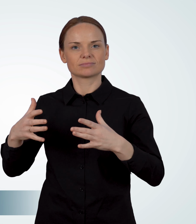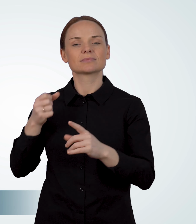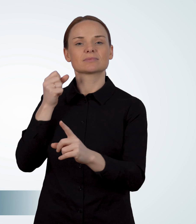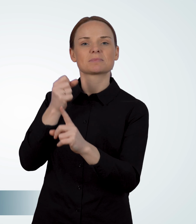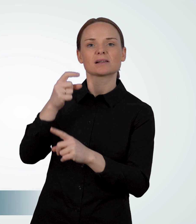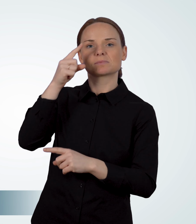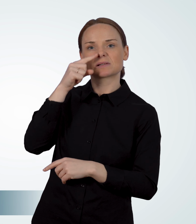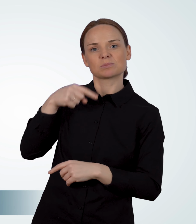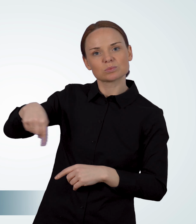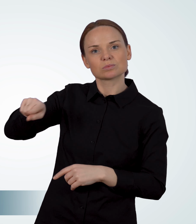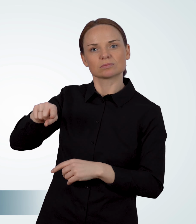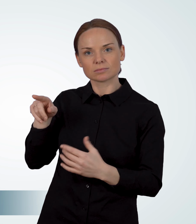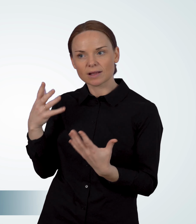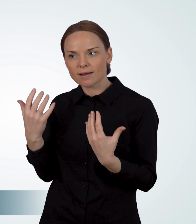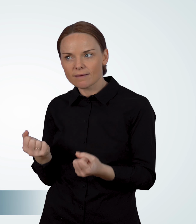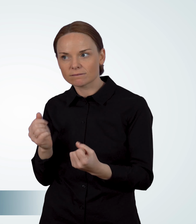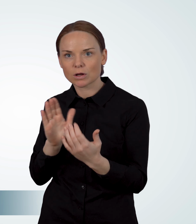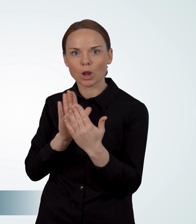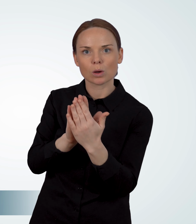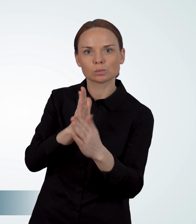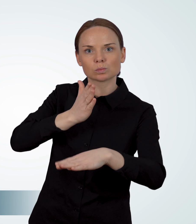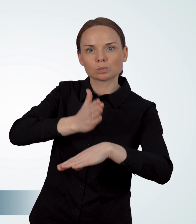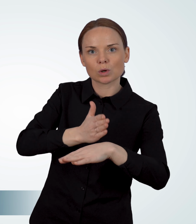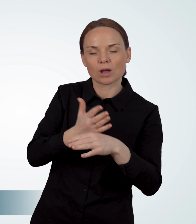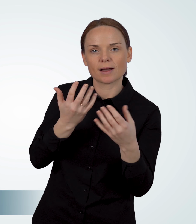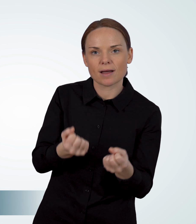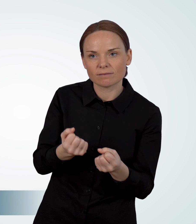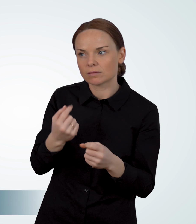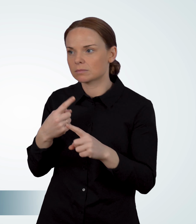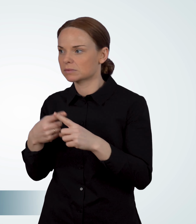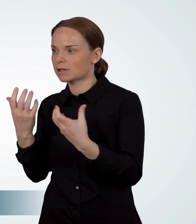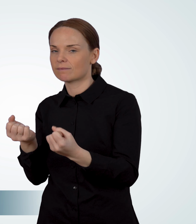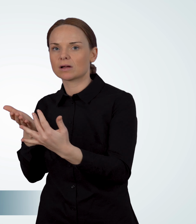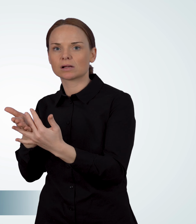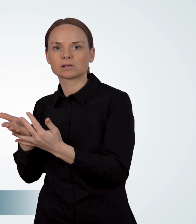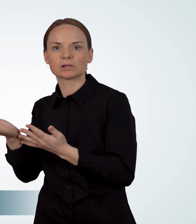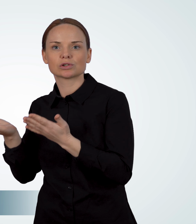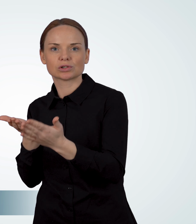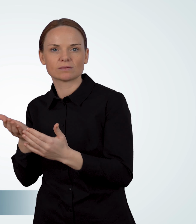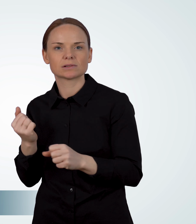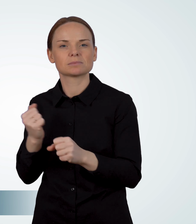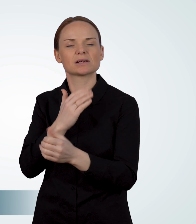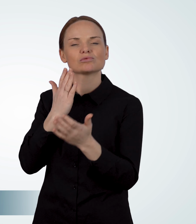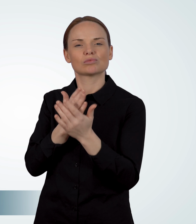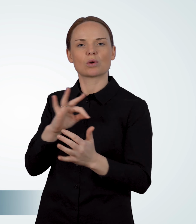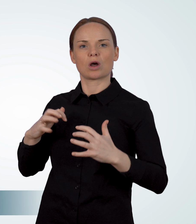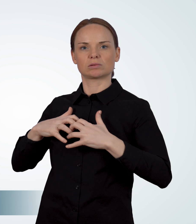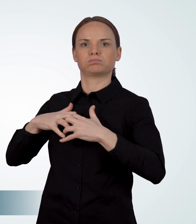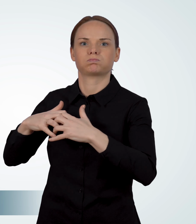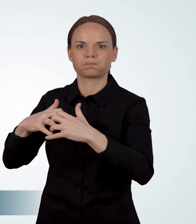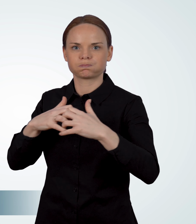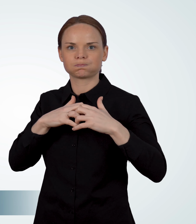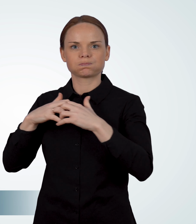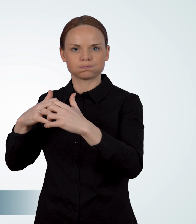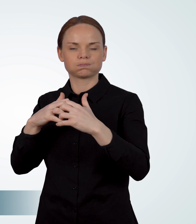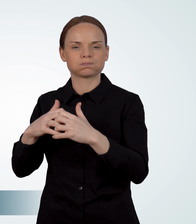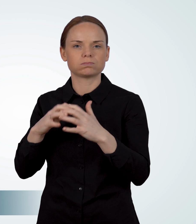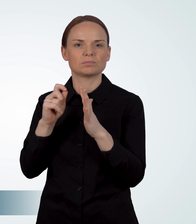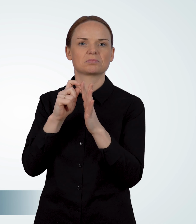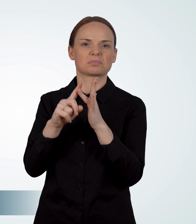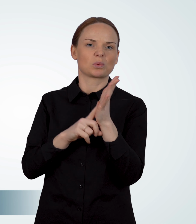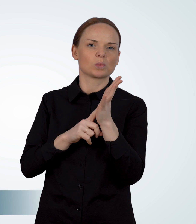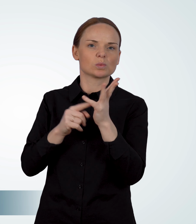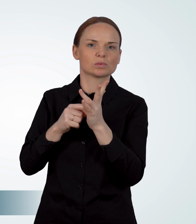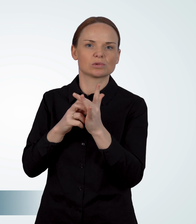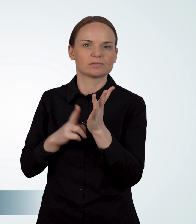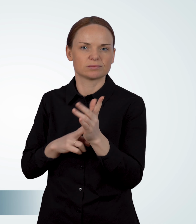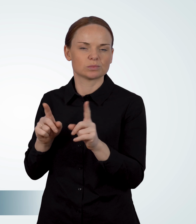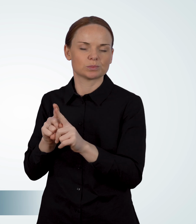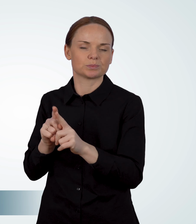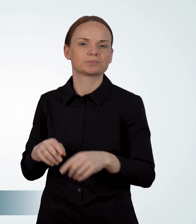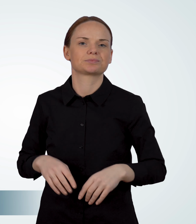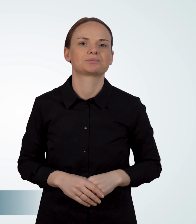For households, this affects how close they are to services and employment, density and exposure to pollution.